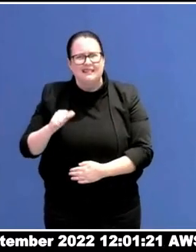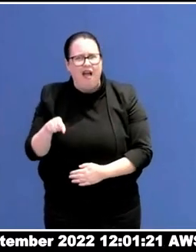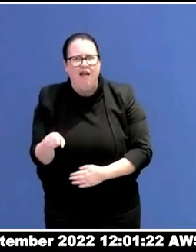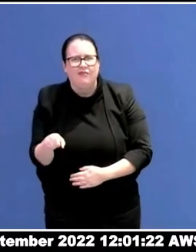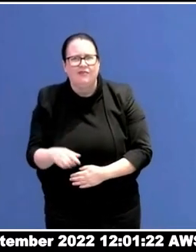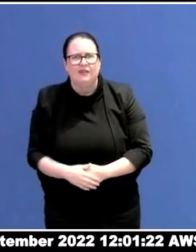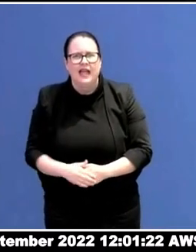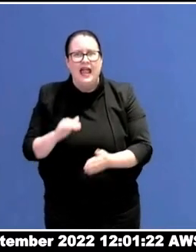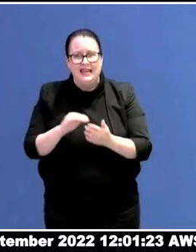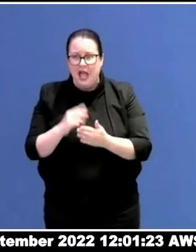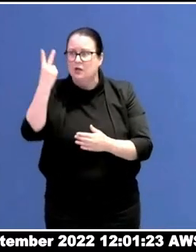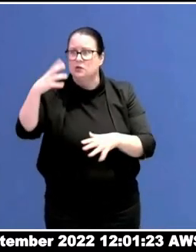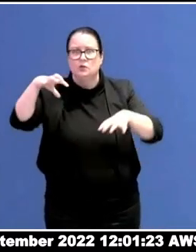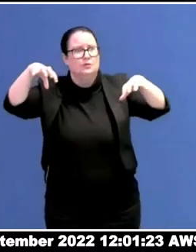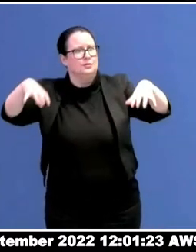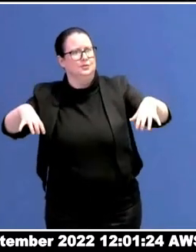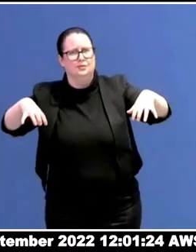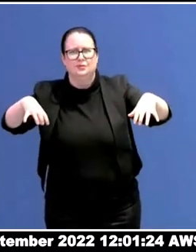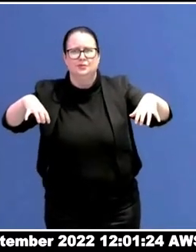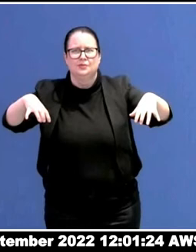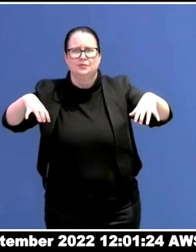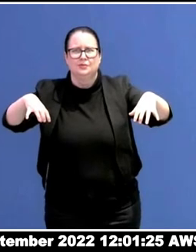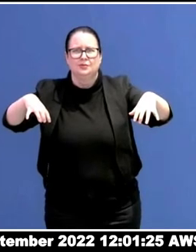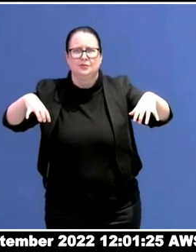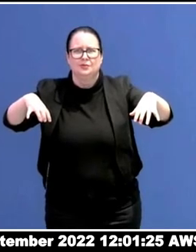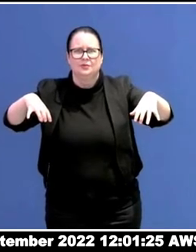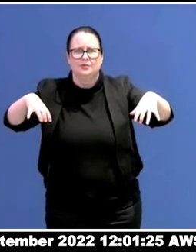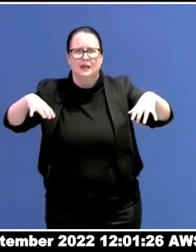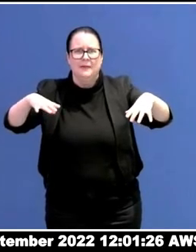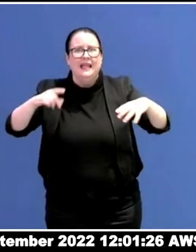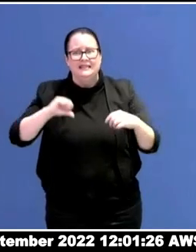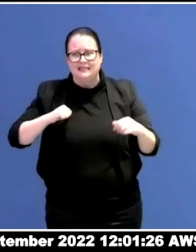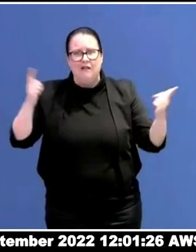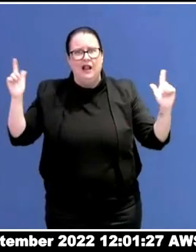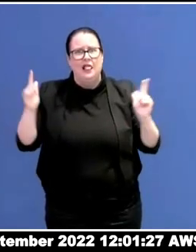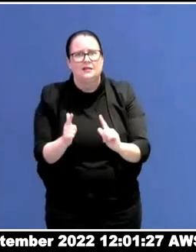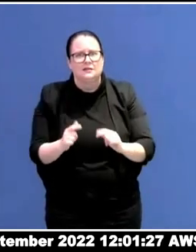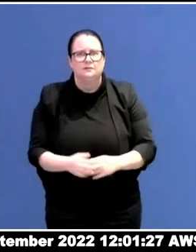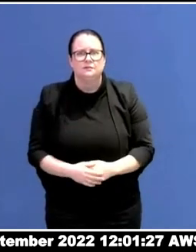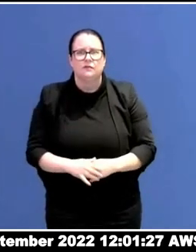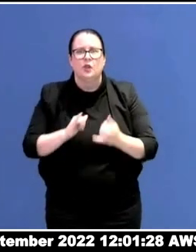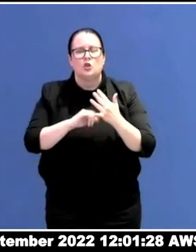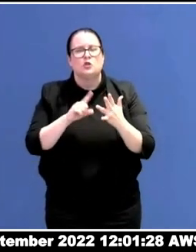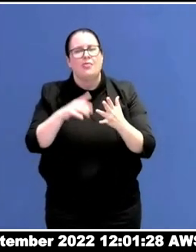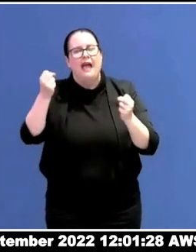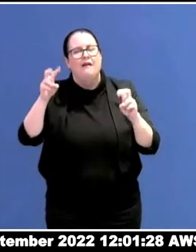Now we have two locations. Two locations. So, the rolling lockdowns, which the Department and others will say, well, this is